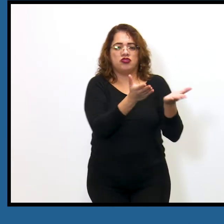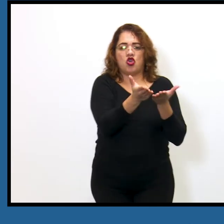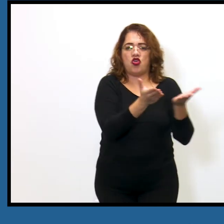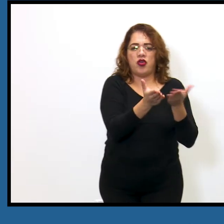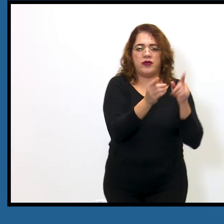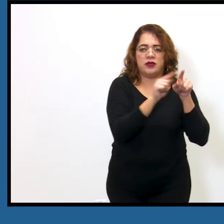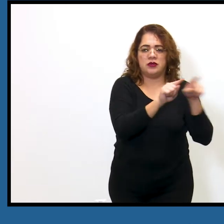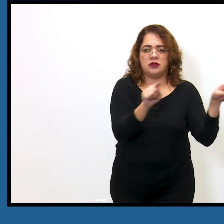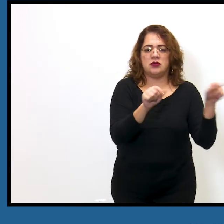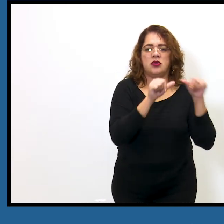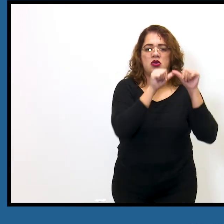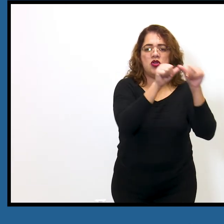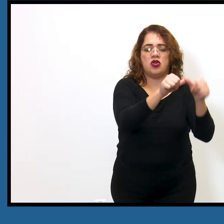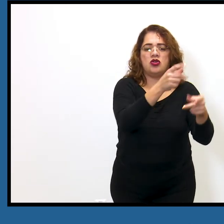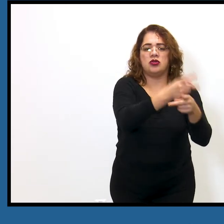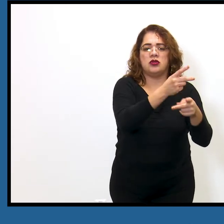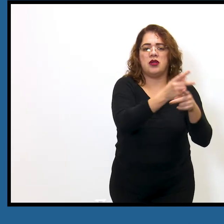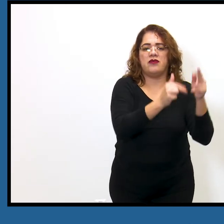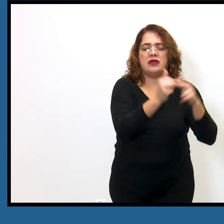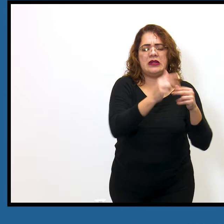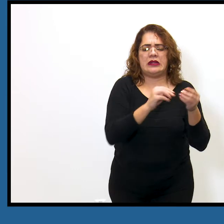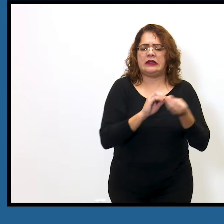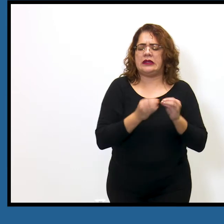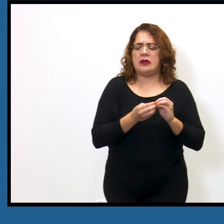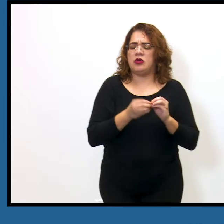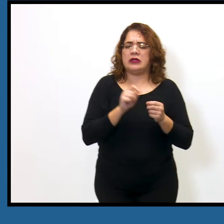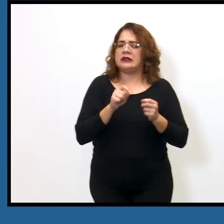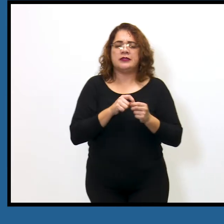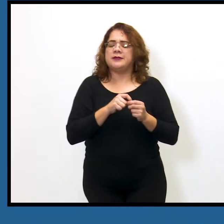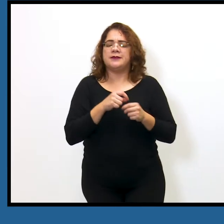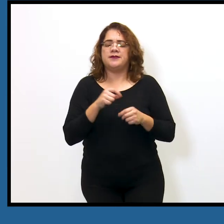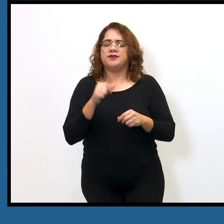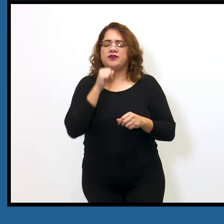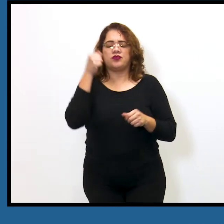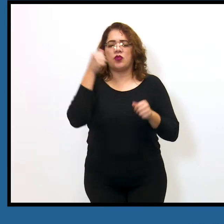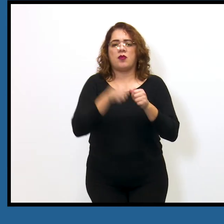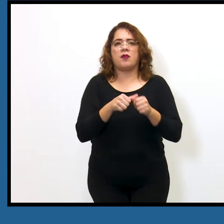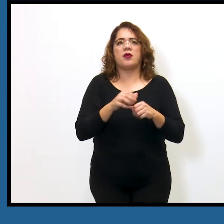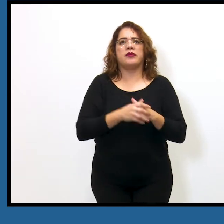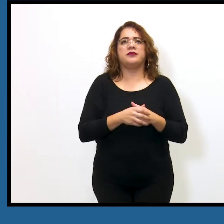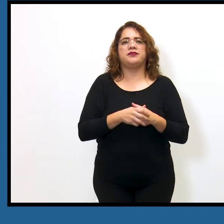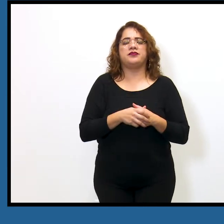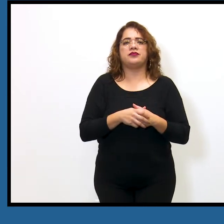don't have off the top of my head the number that is, that, that is in the you know in our hospitals